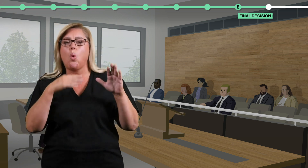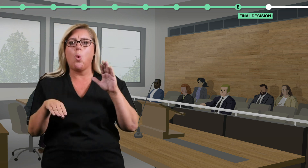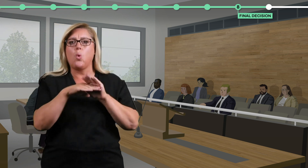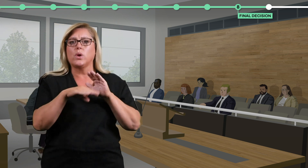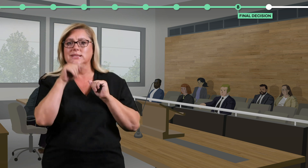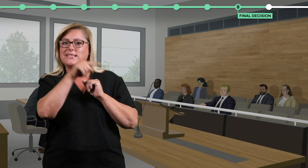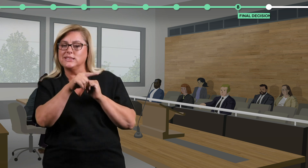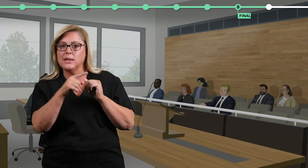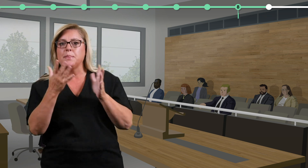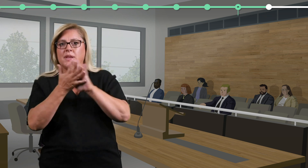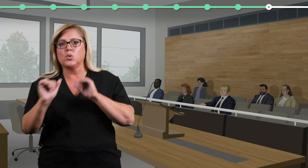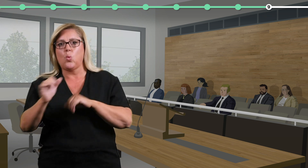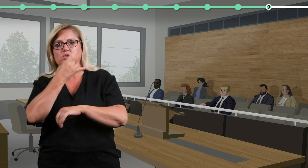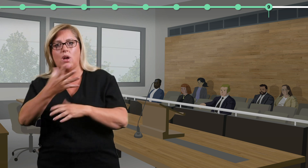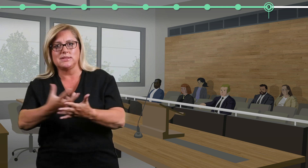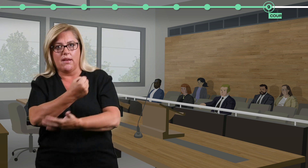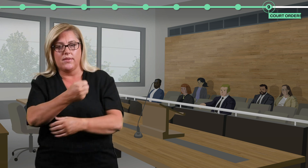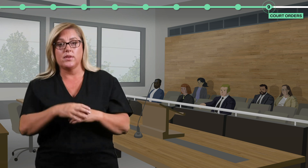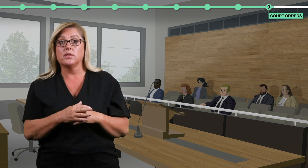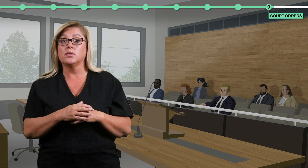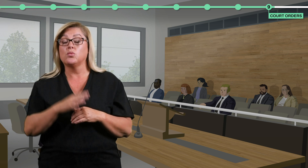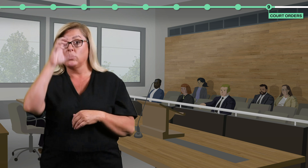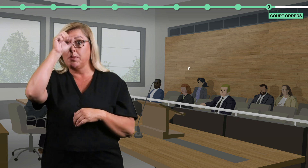Remember, that once Court Orders are made